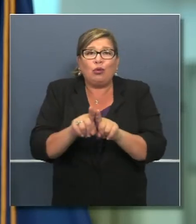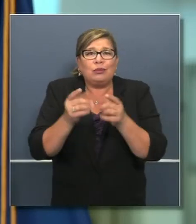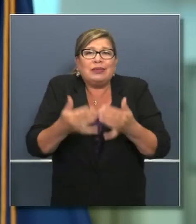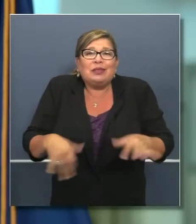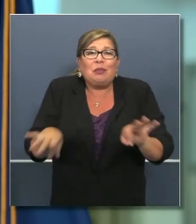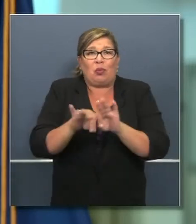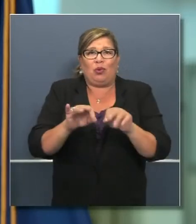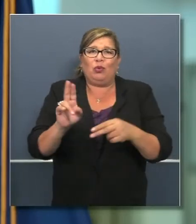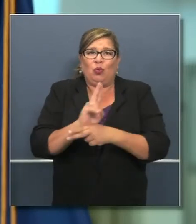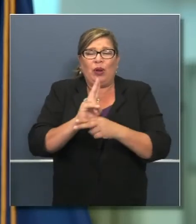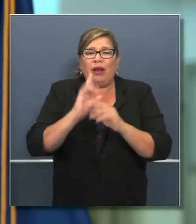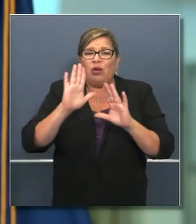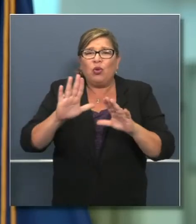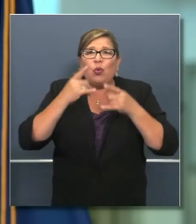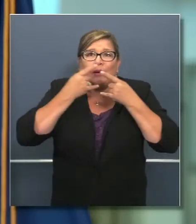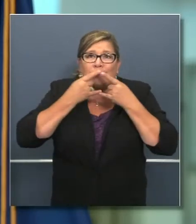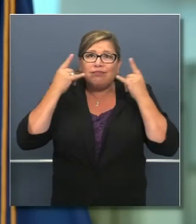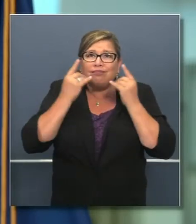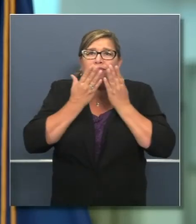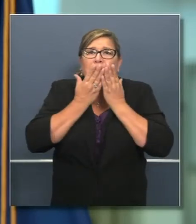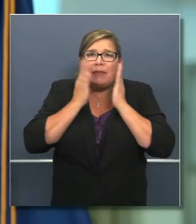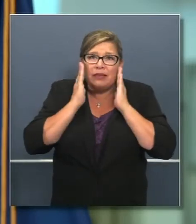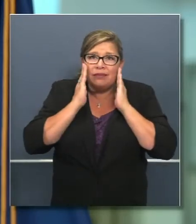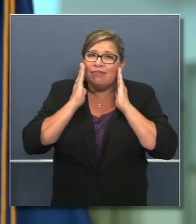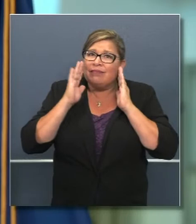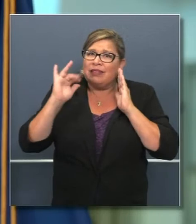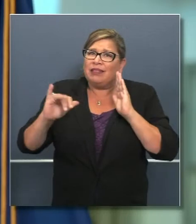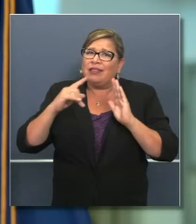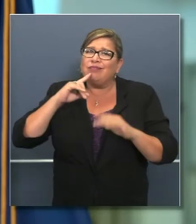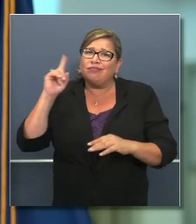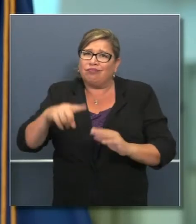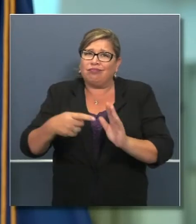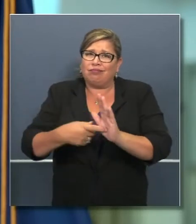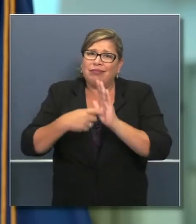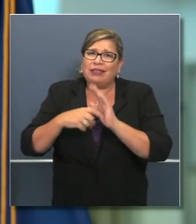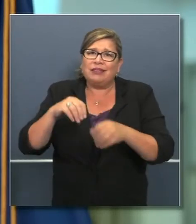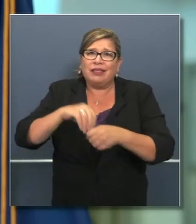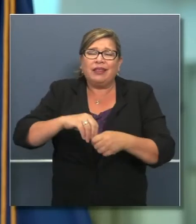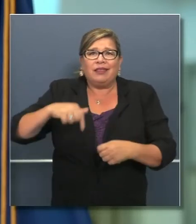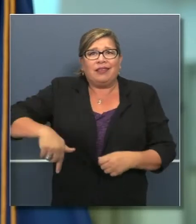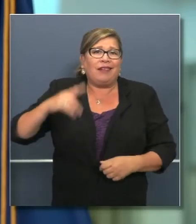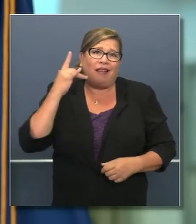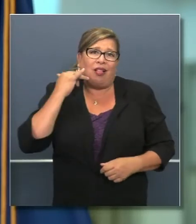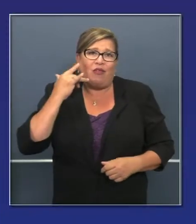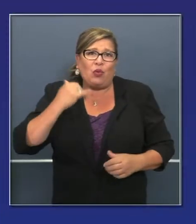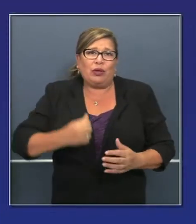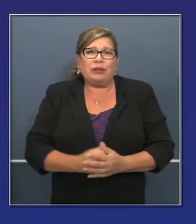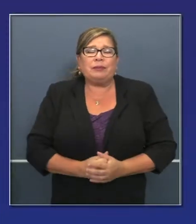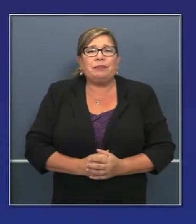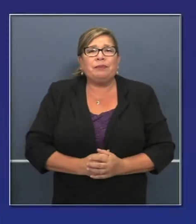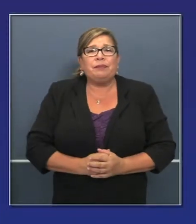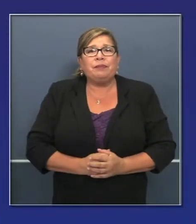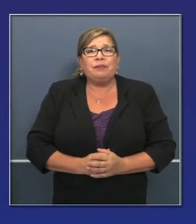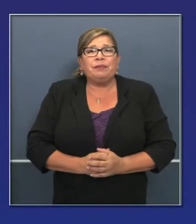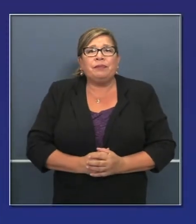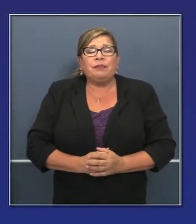which as many know is a mandate in the state of California I want to just offer though for the